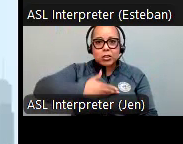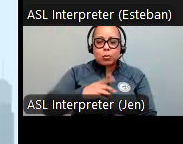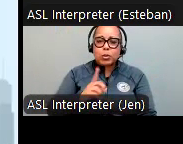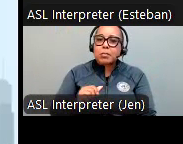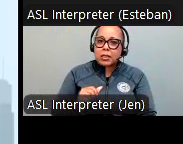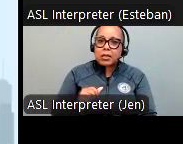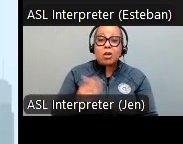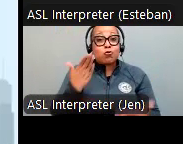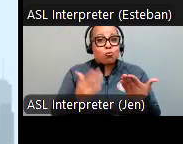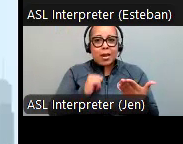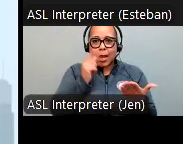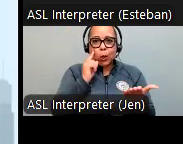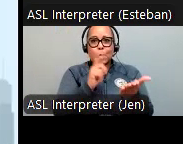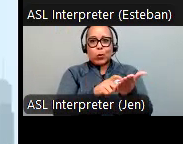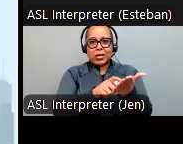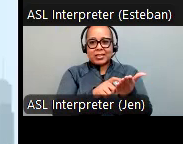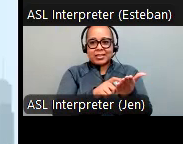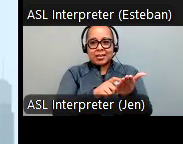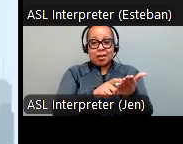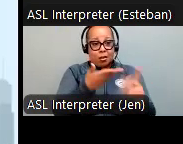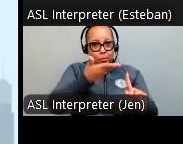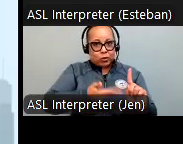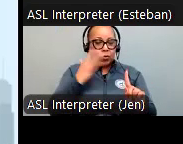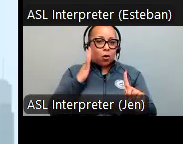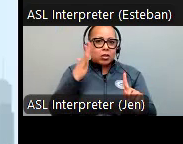so you may not notice when a person with autism is very nervous of being